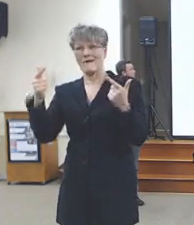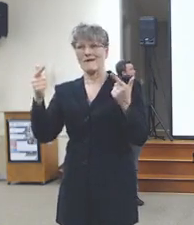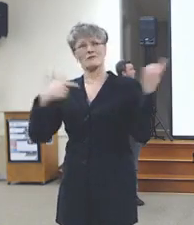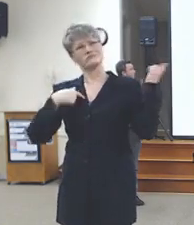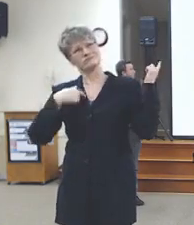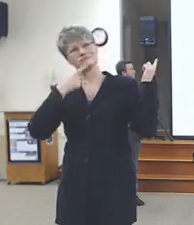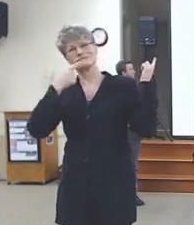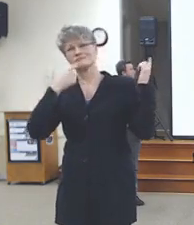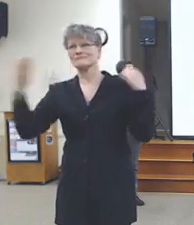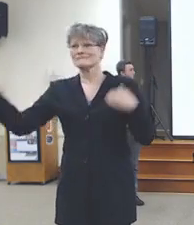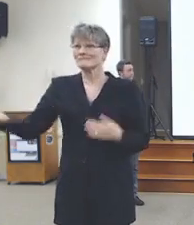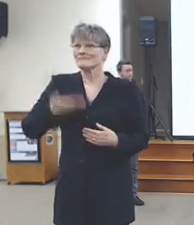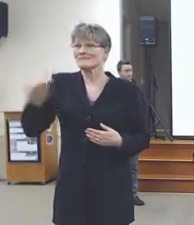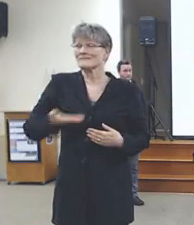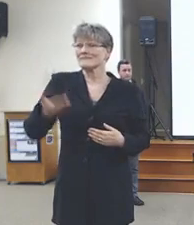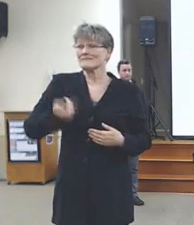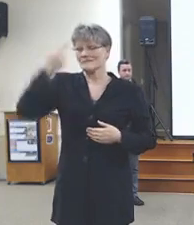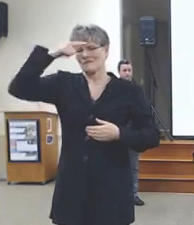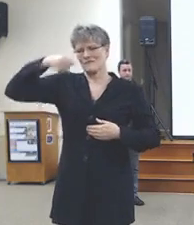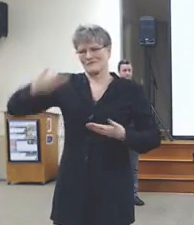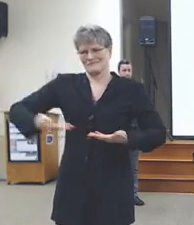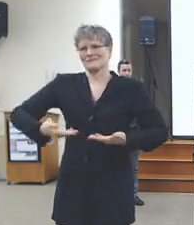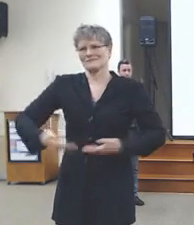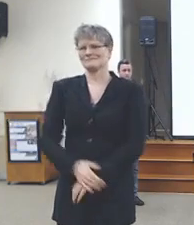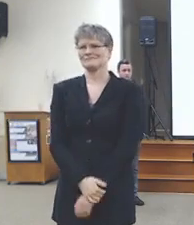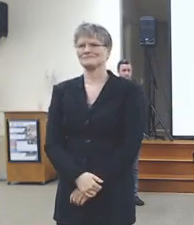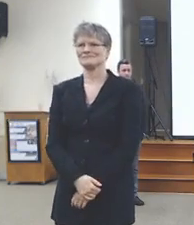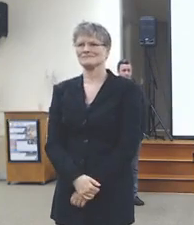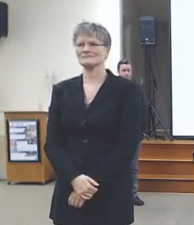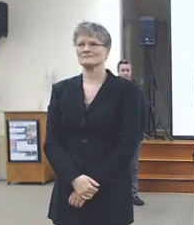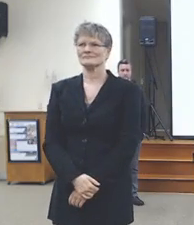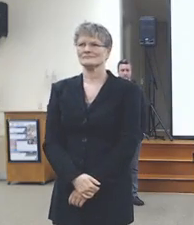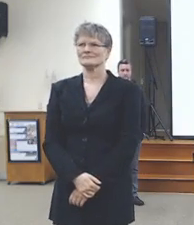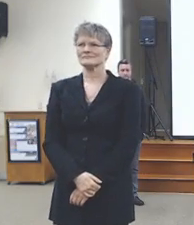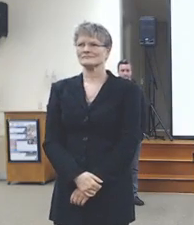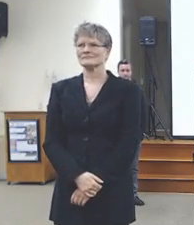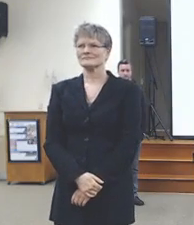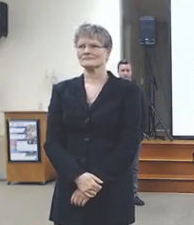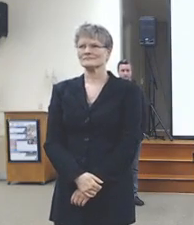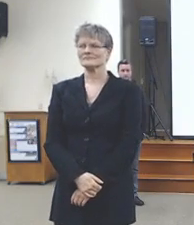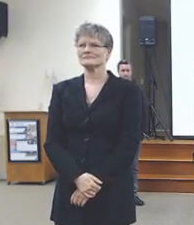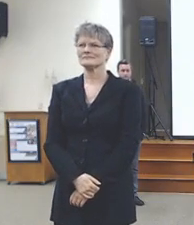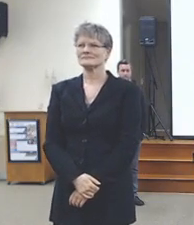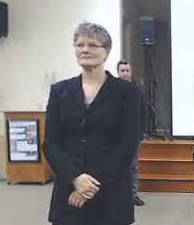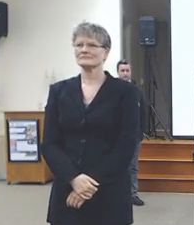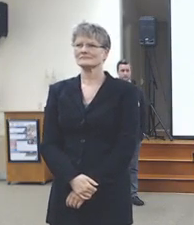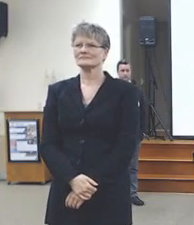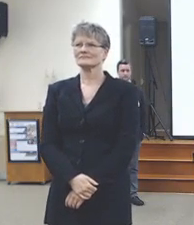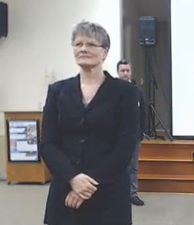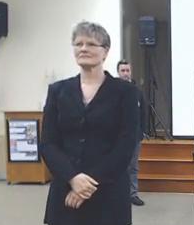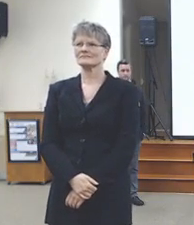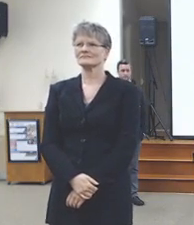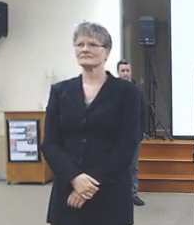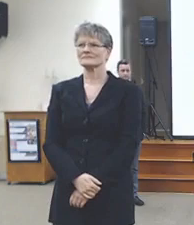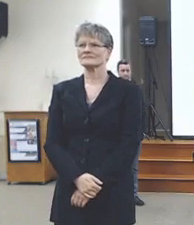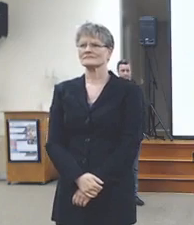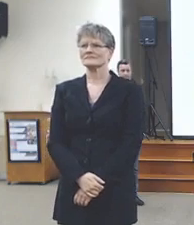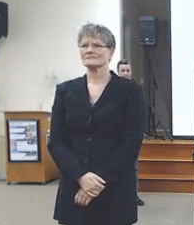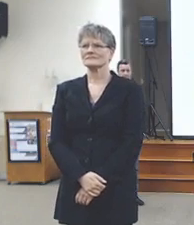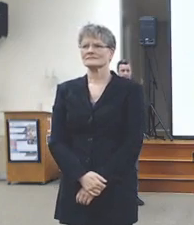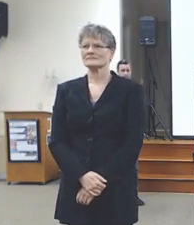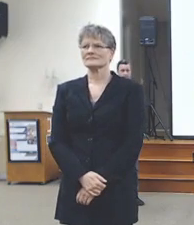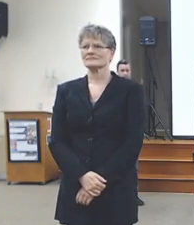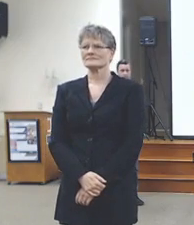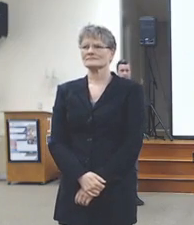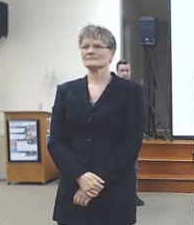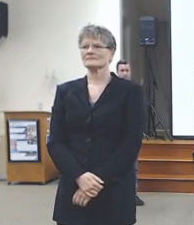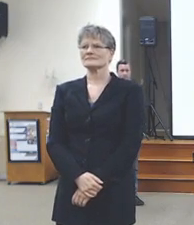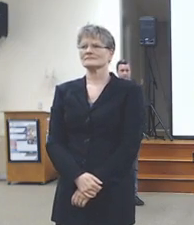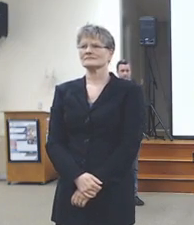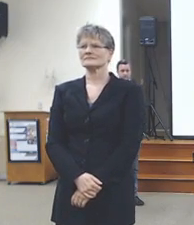and having me. As everybody knows, blood donations are extremely important and there is a continuous need for blood donations to come in.